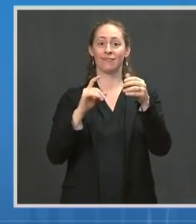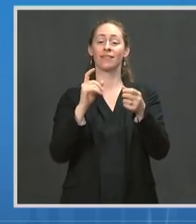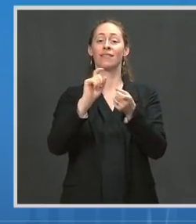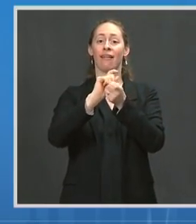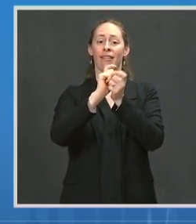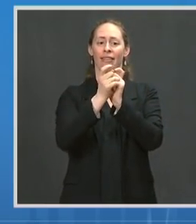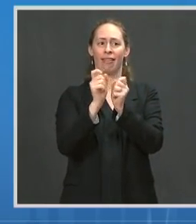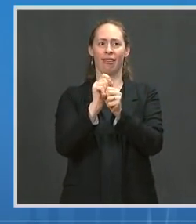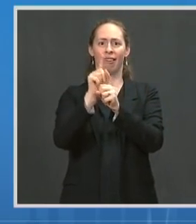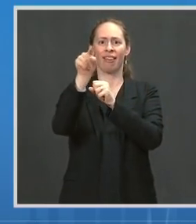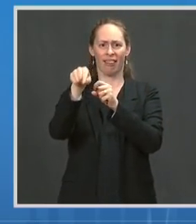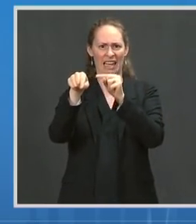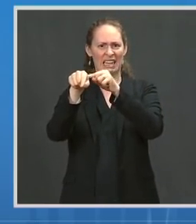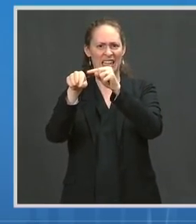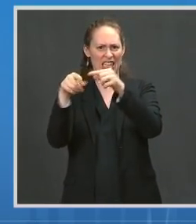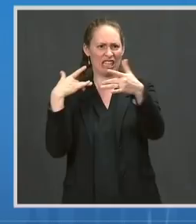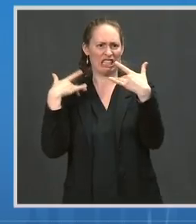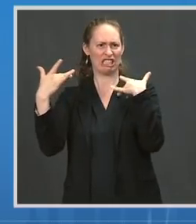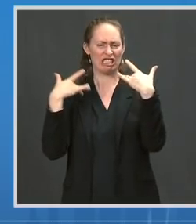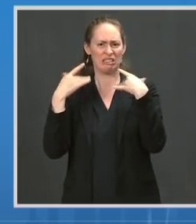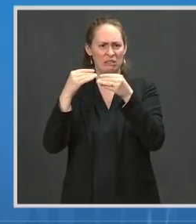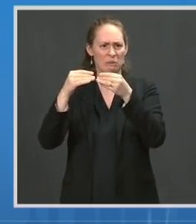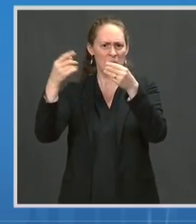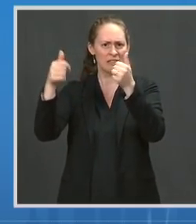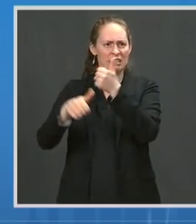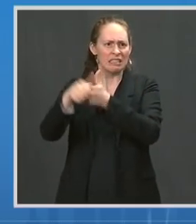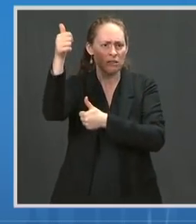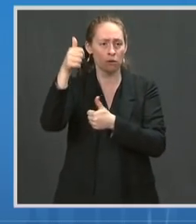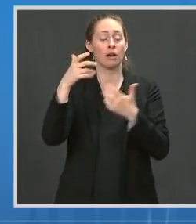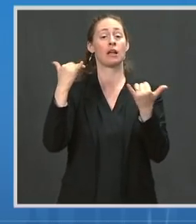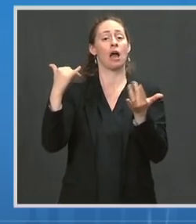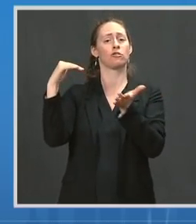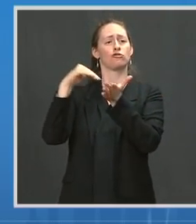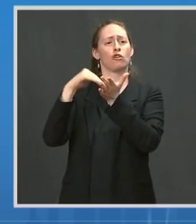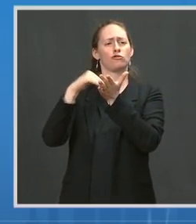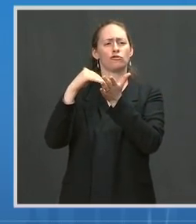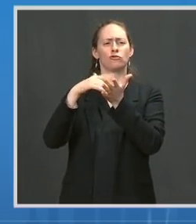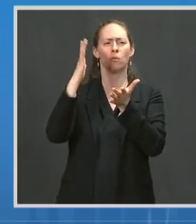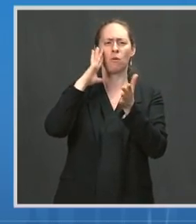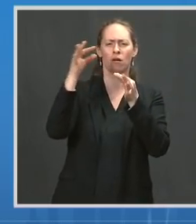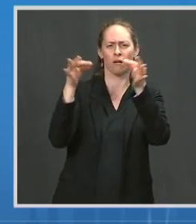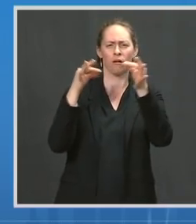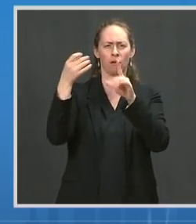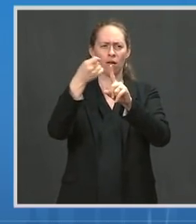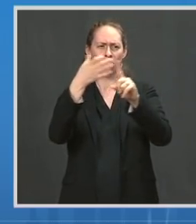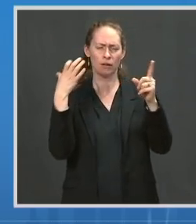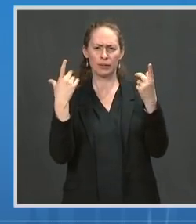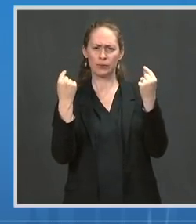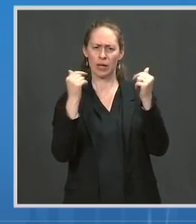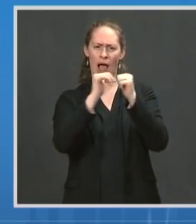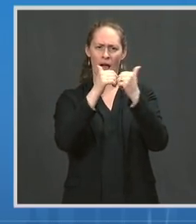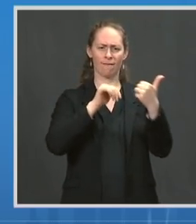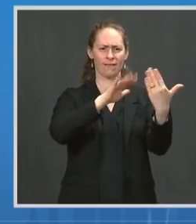I want to lay out our strategy to tackle these variants. When we arrived in January, we put together a 200-page plan